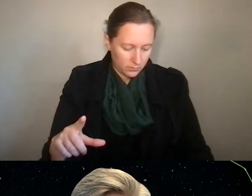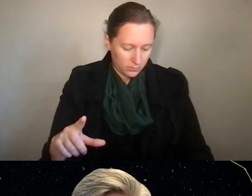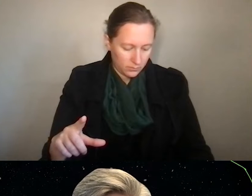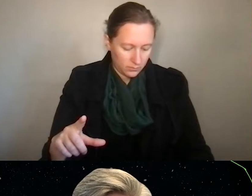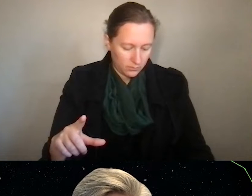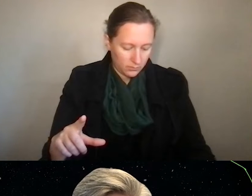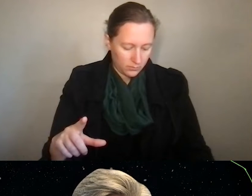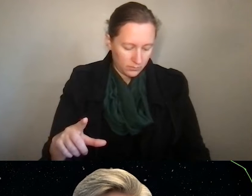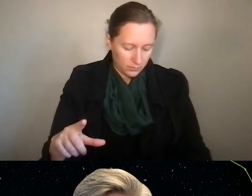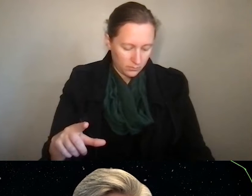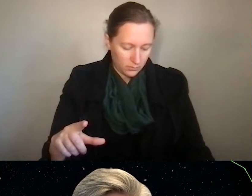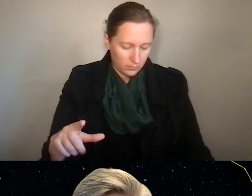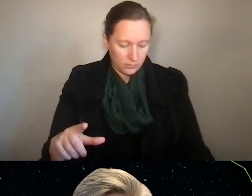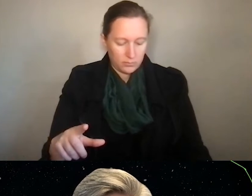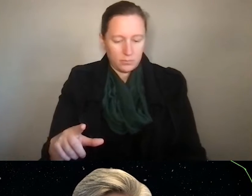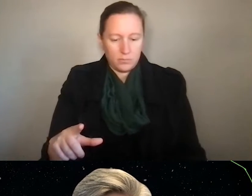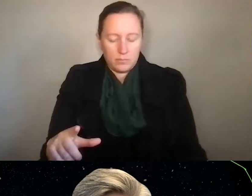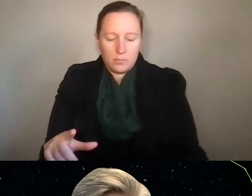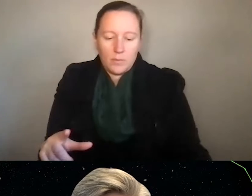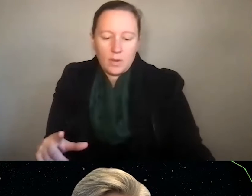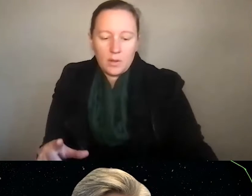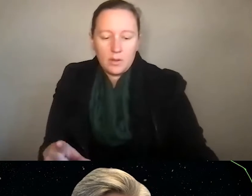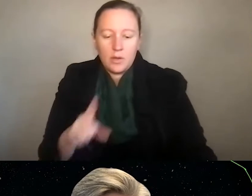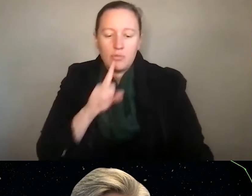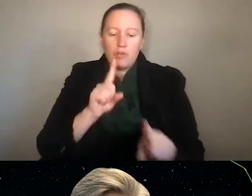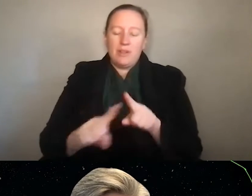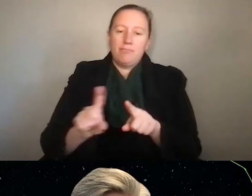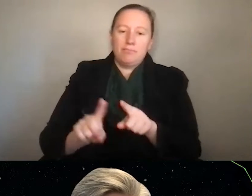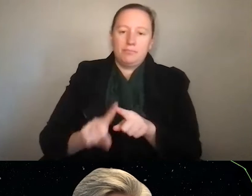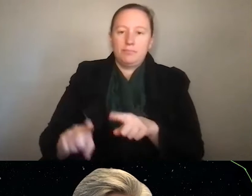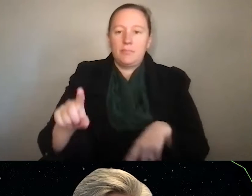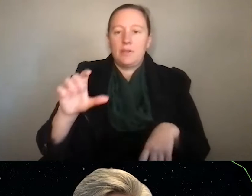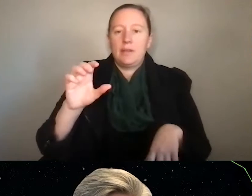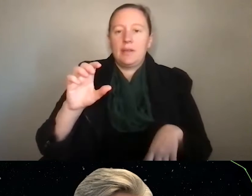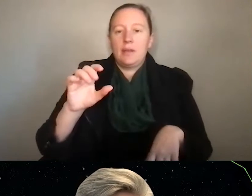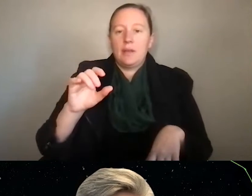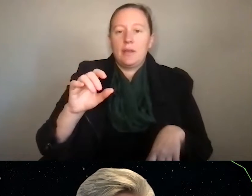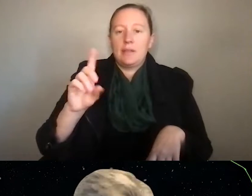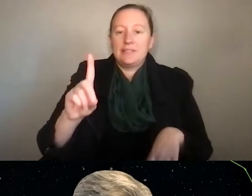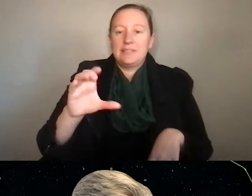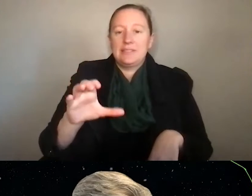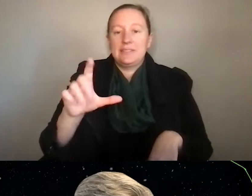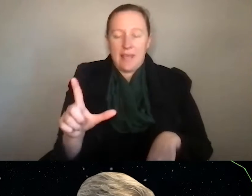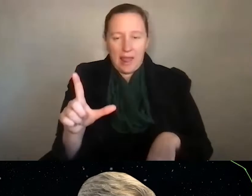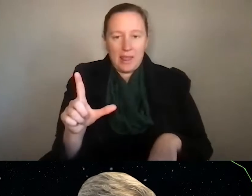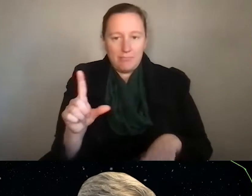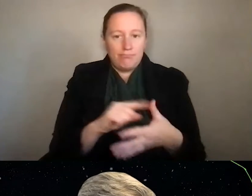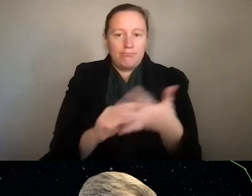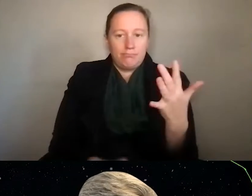and probably some of them, the DCL, that are out there, they are in preparation for